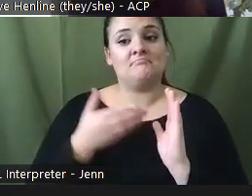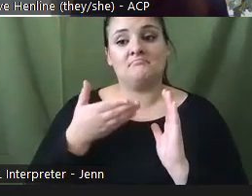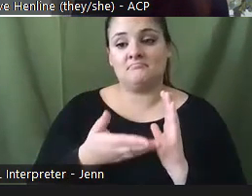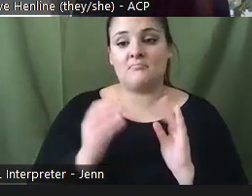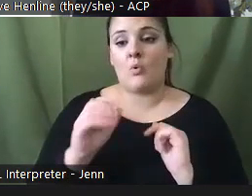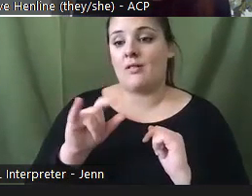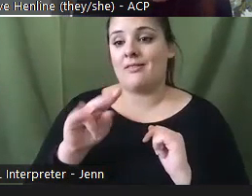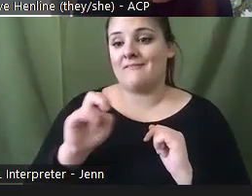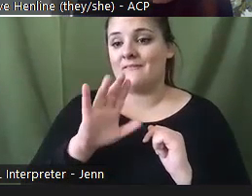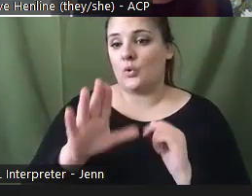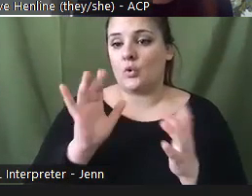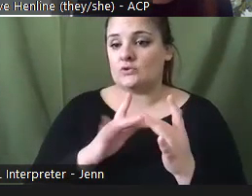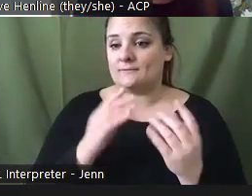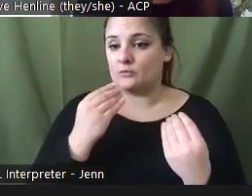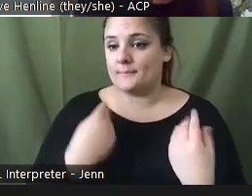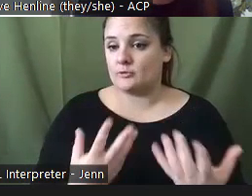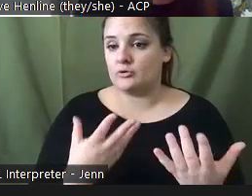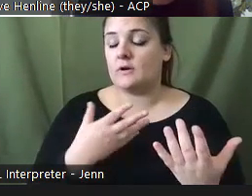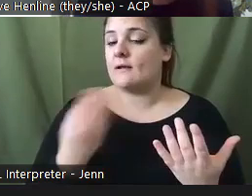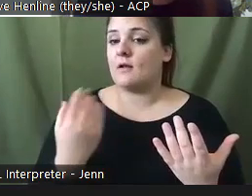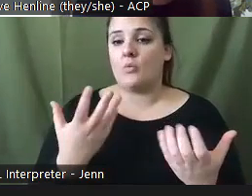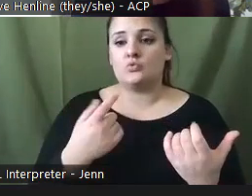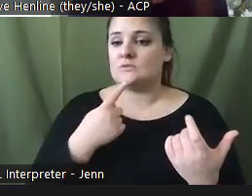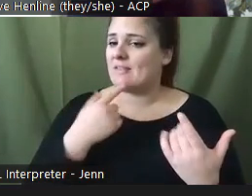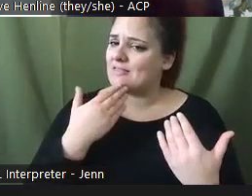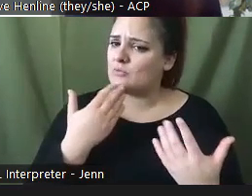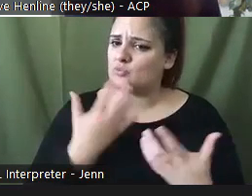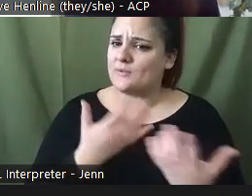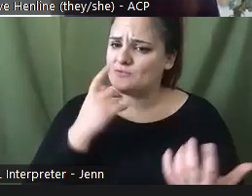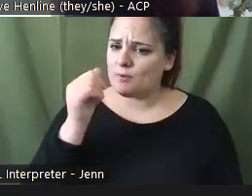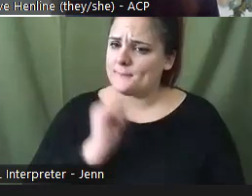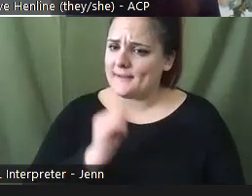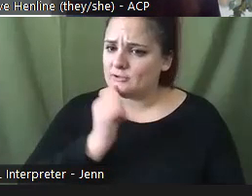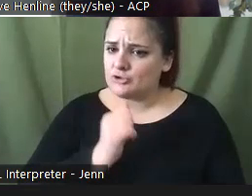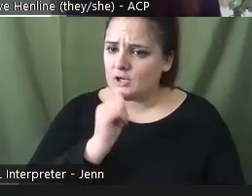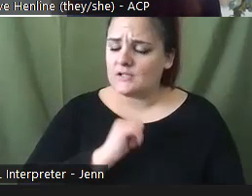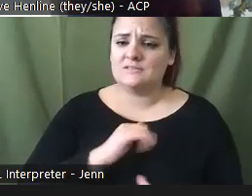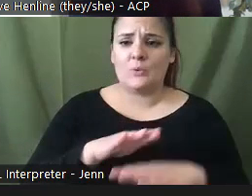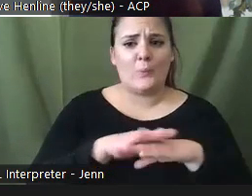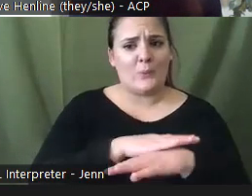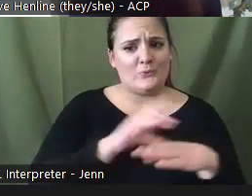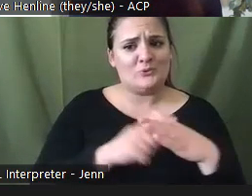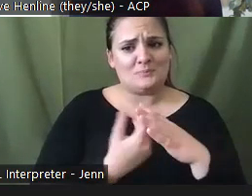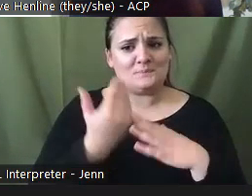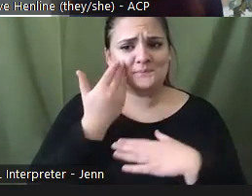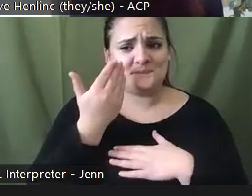And I'd love to thank all of you for being patient with our slow start and grateful, thanks to our